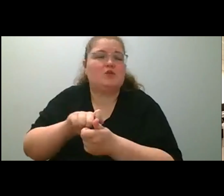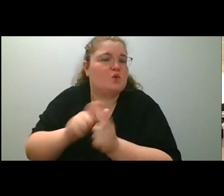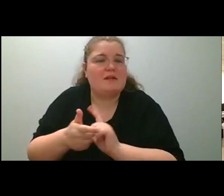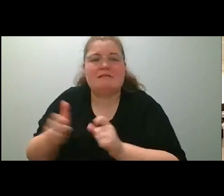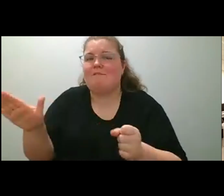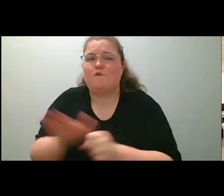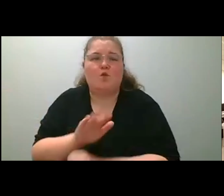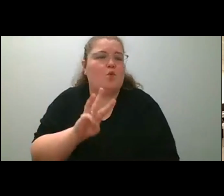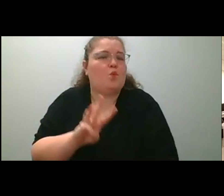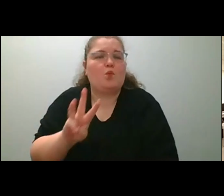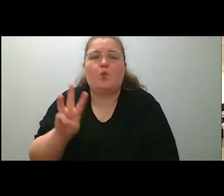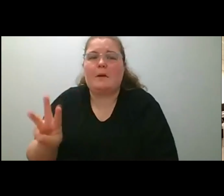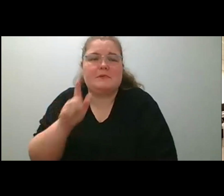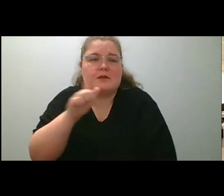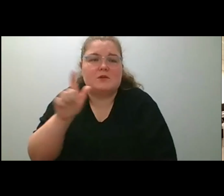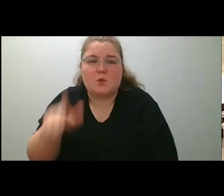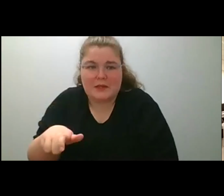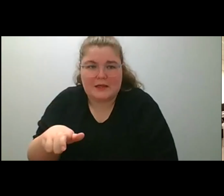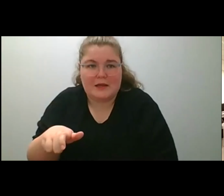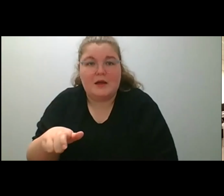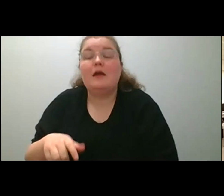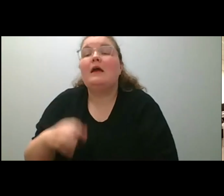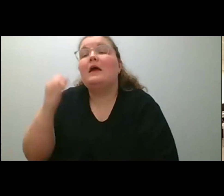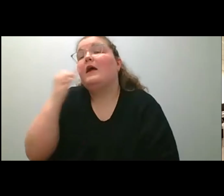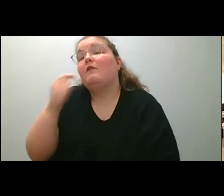in order to have an effective outreach in another language.